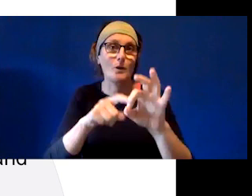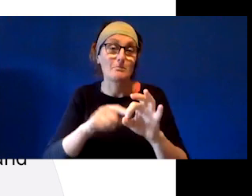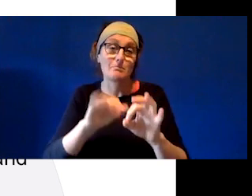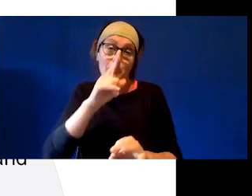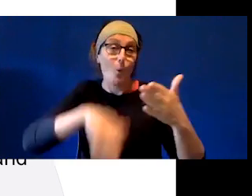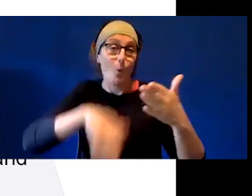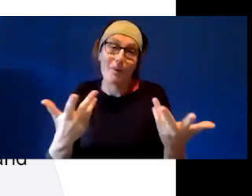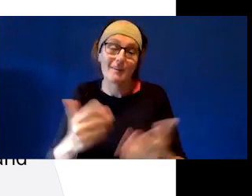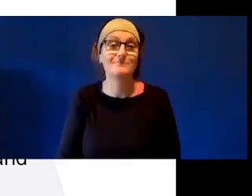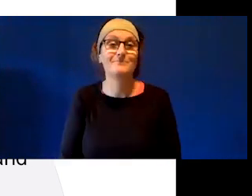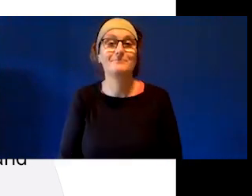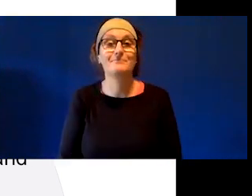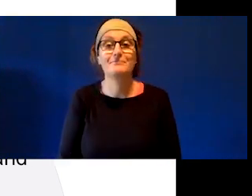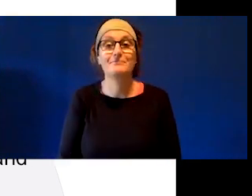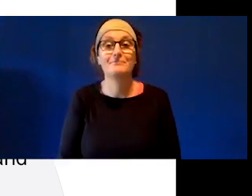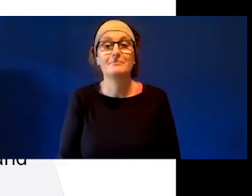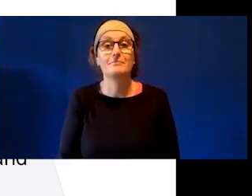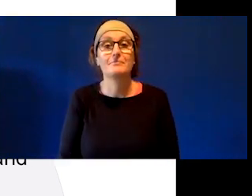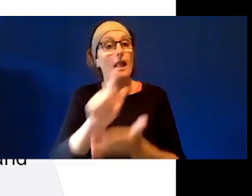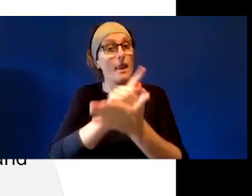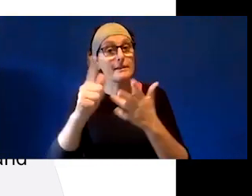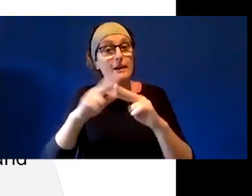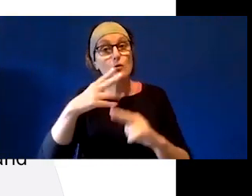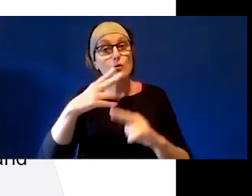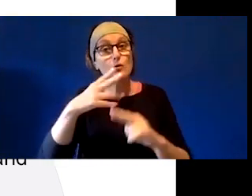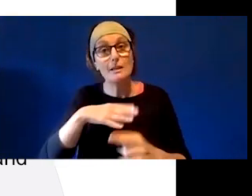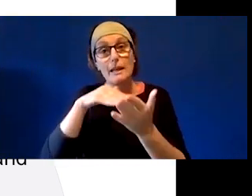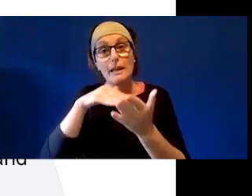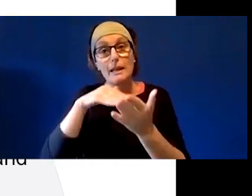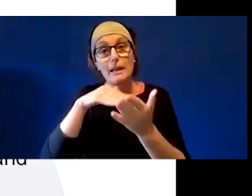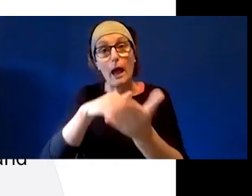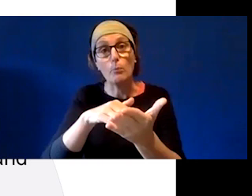At any point, if you need any help, please put your hand up. If it is